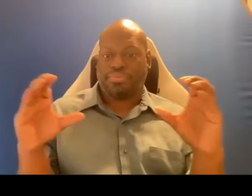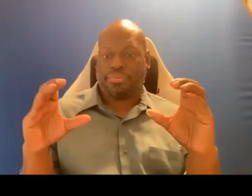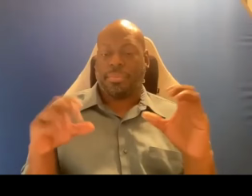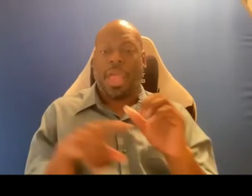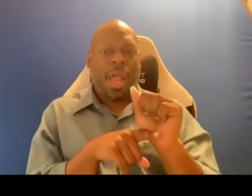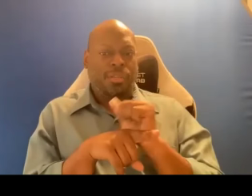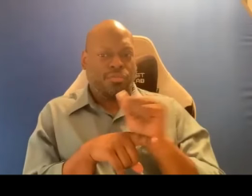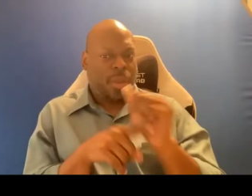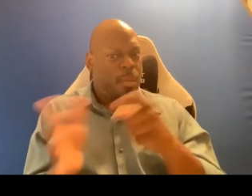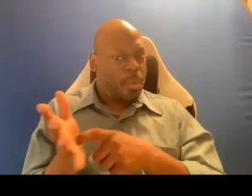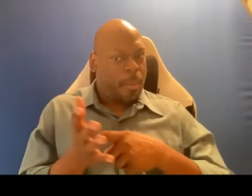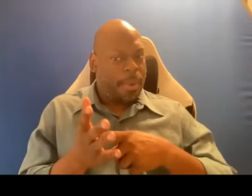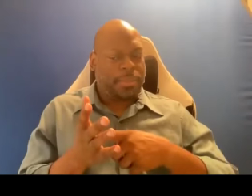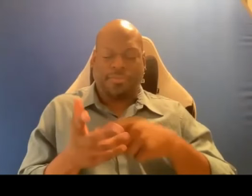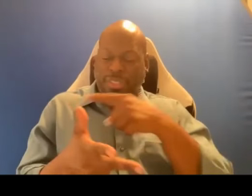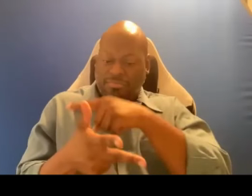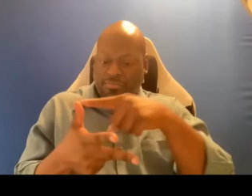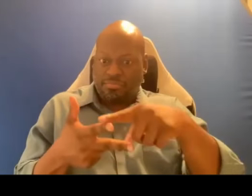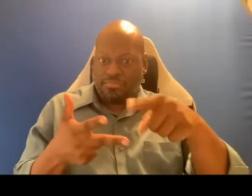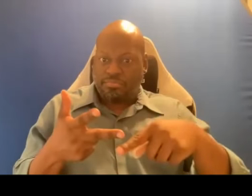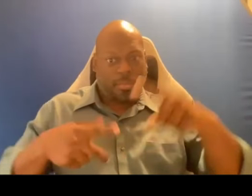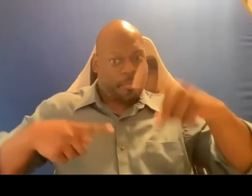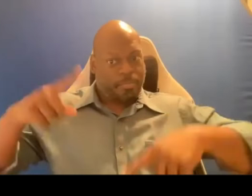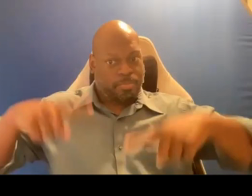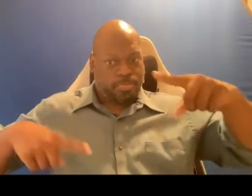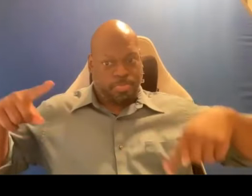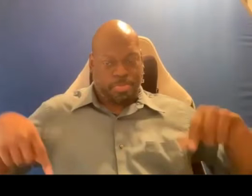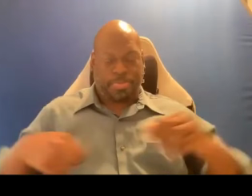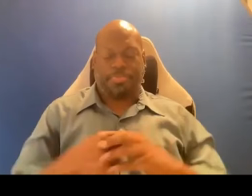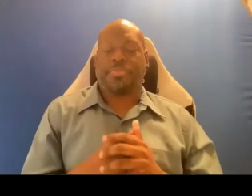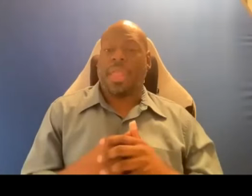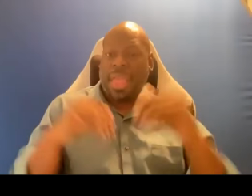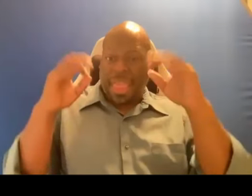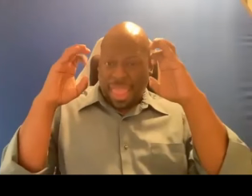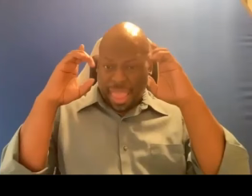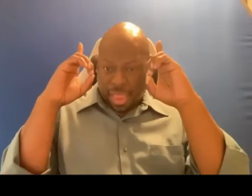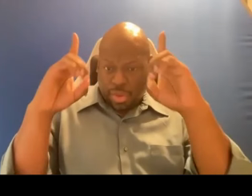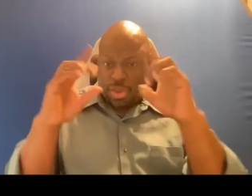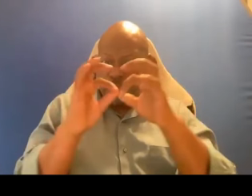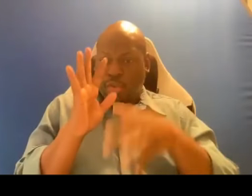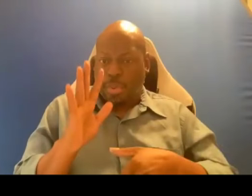positions. Educational Interpreters have minimum score requirements for the Educational Interpreter